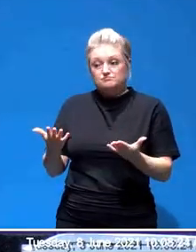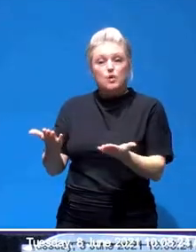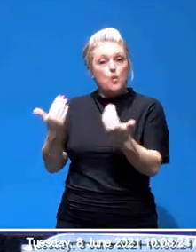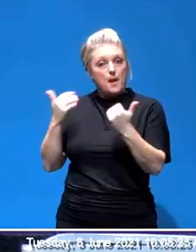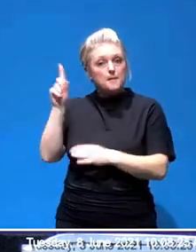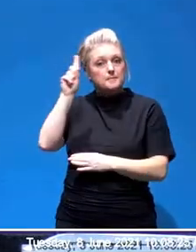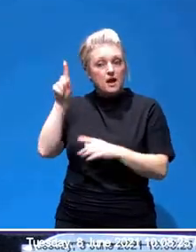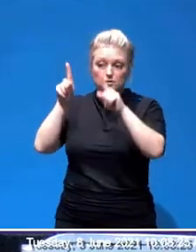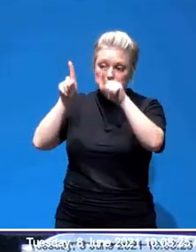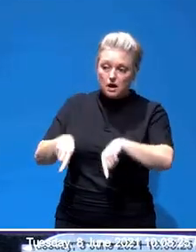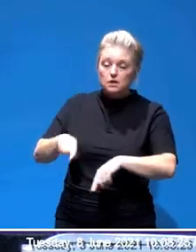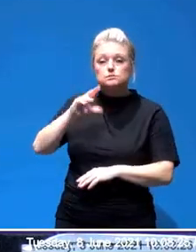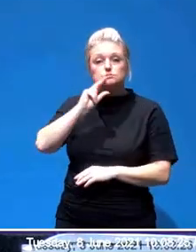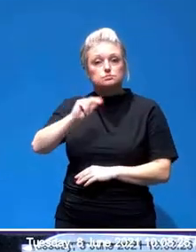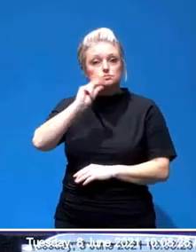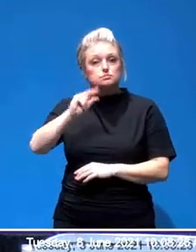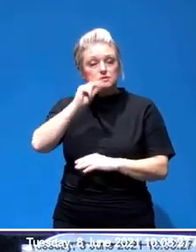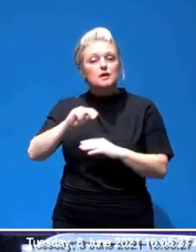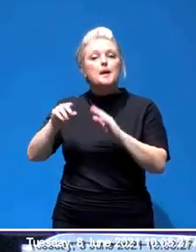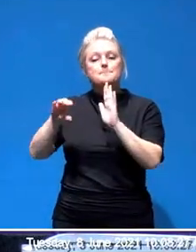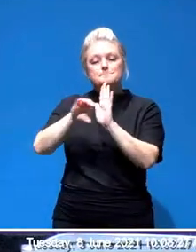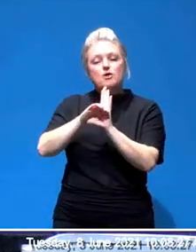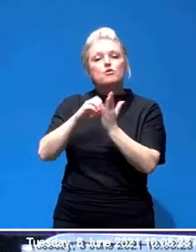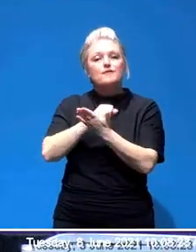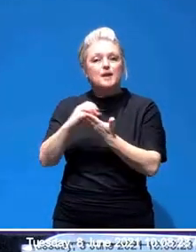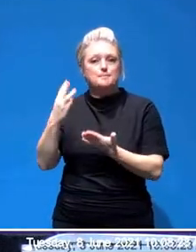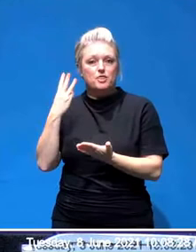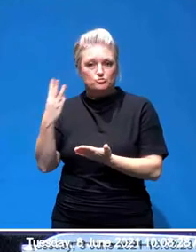we can start at paragraph 3? Sure.